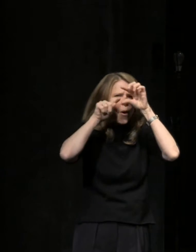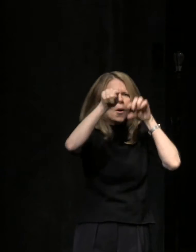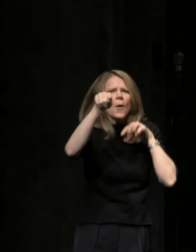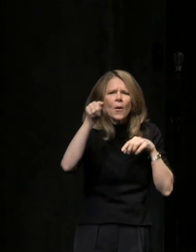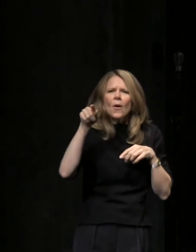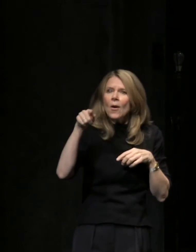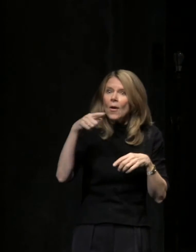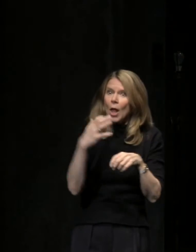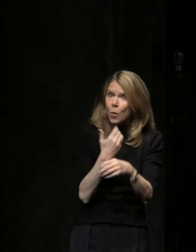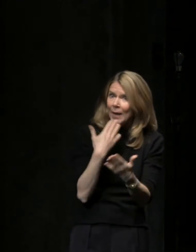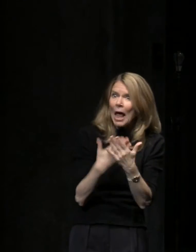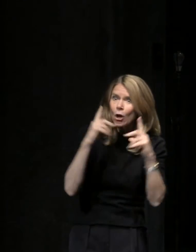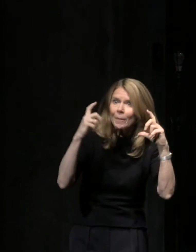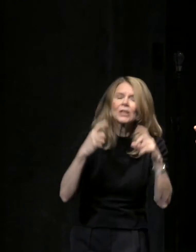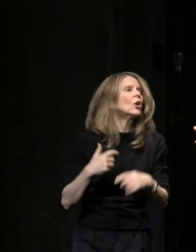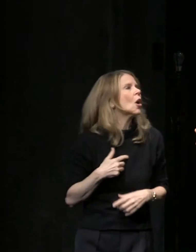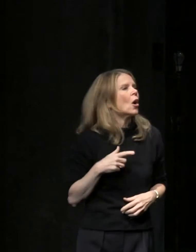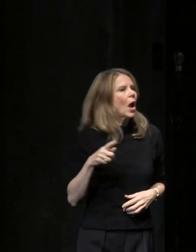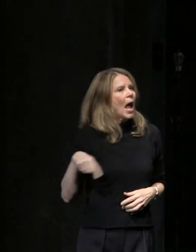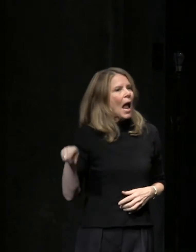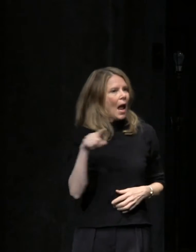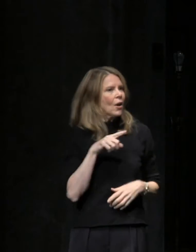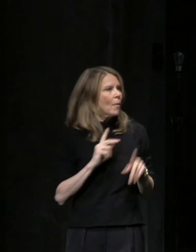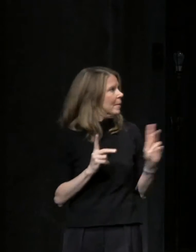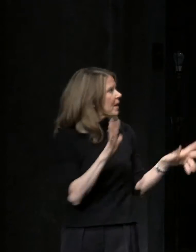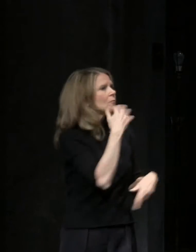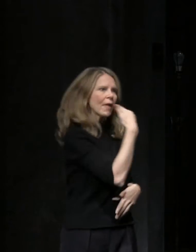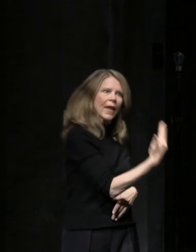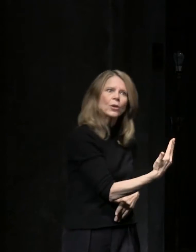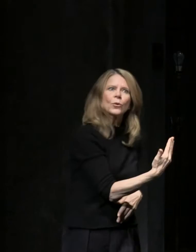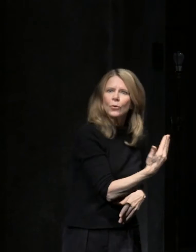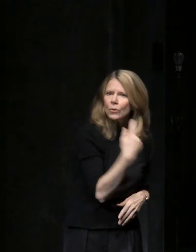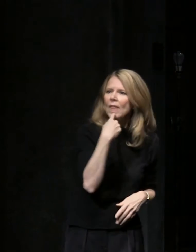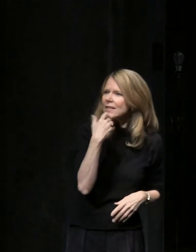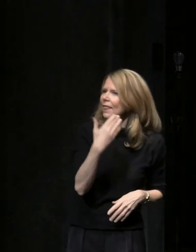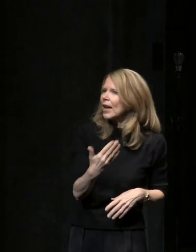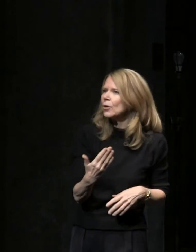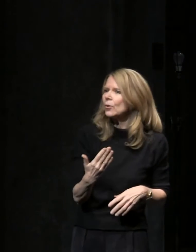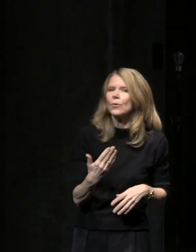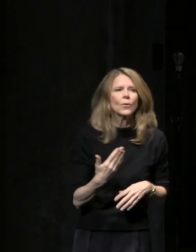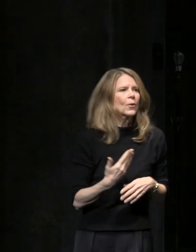and you'll get a good picture.” The athletes said, “Oh, thank you. But if you look through